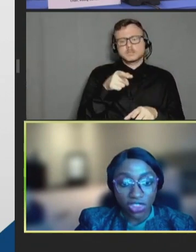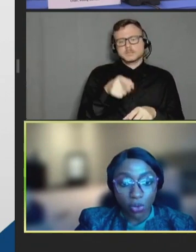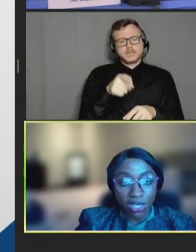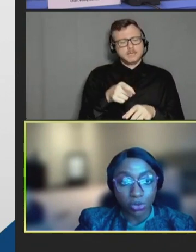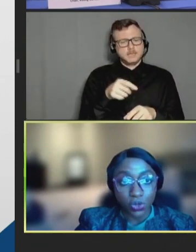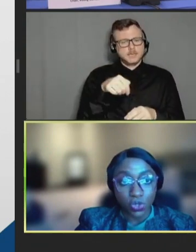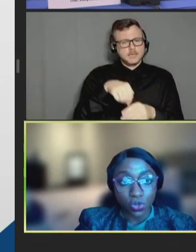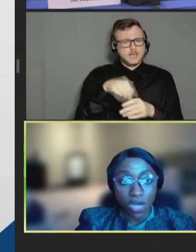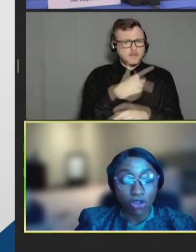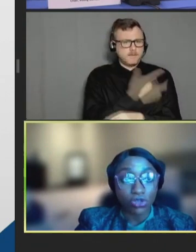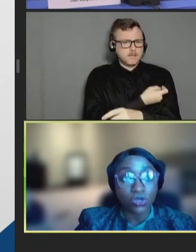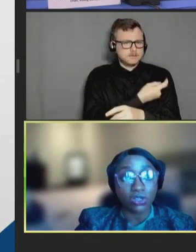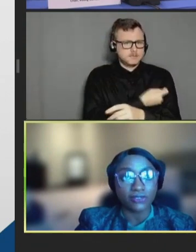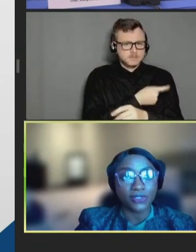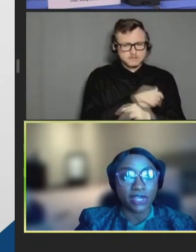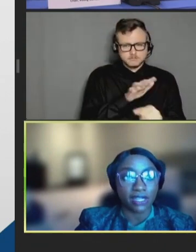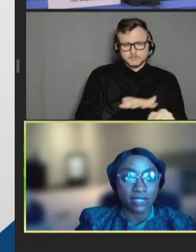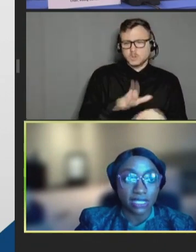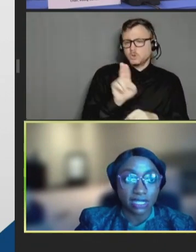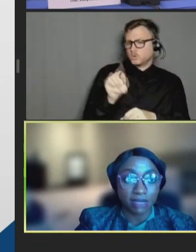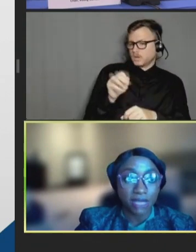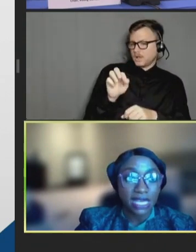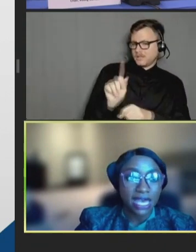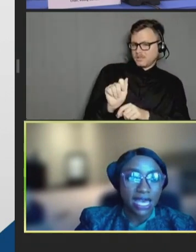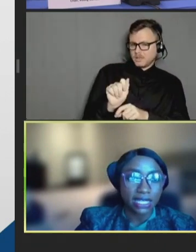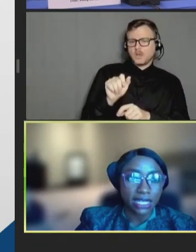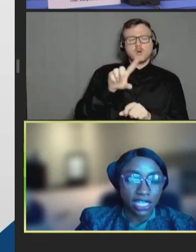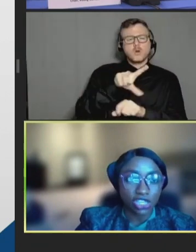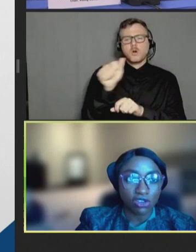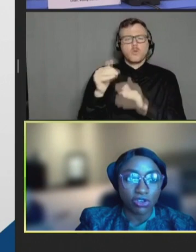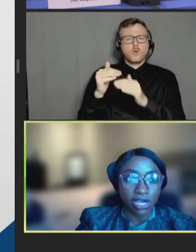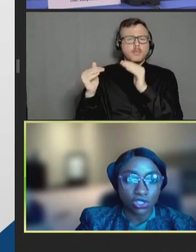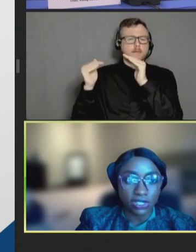where they were able to -- across all levels of the health system engage a variety of